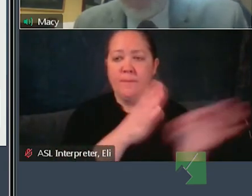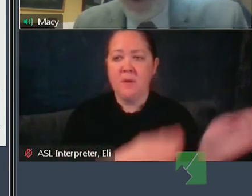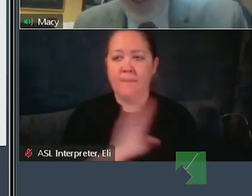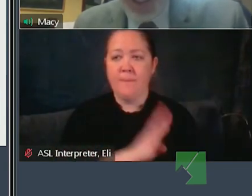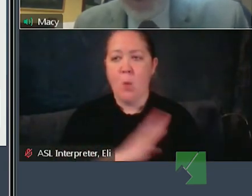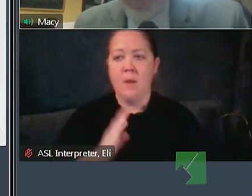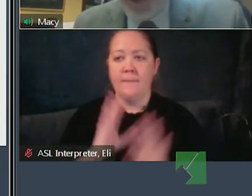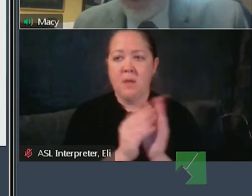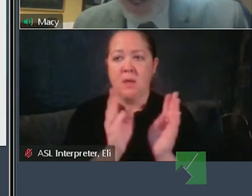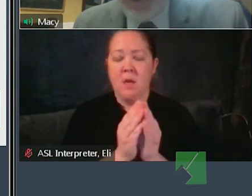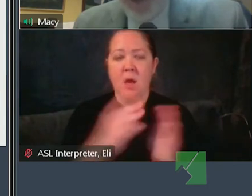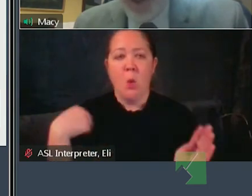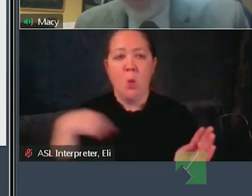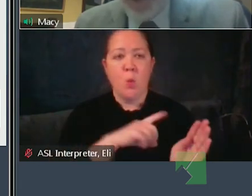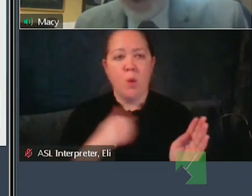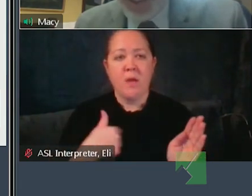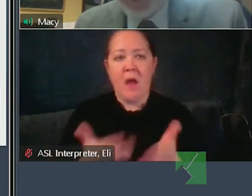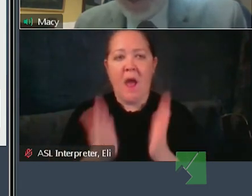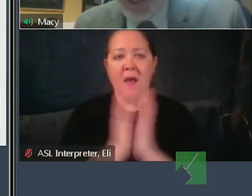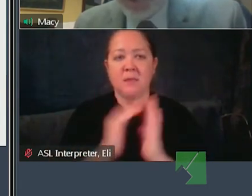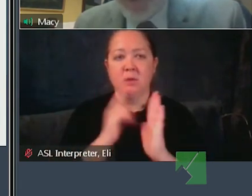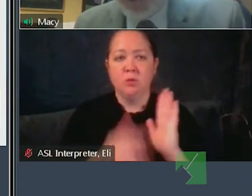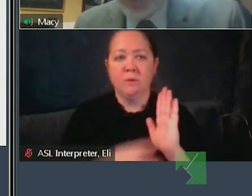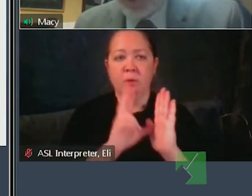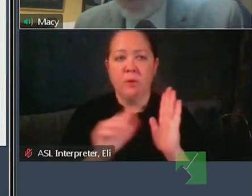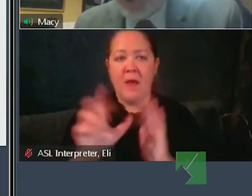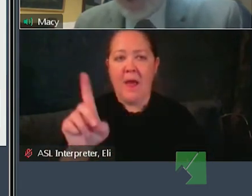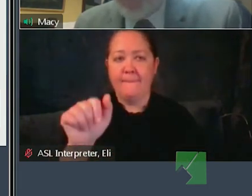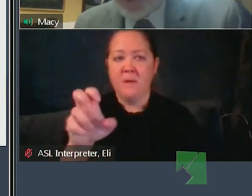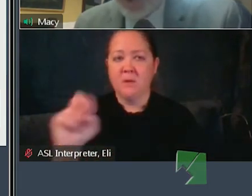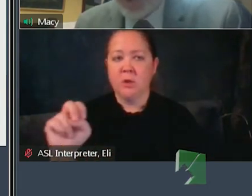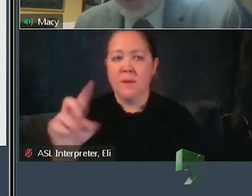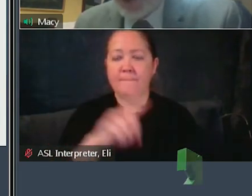review as administrative, but we would like to conduct a mailing to the community that a bus,